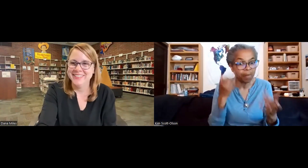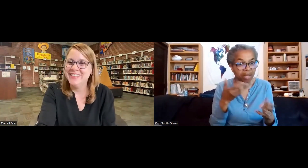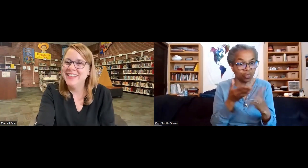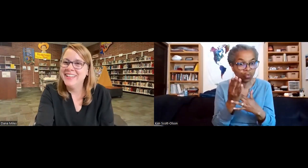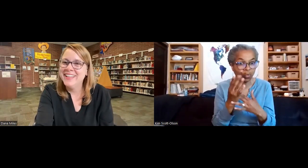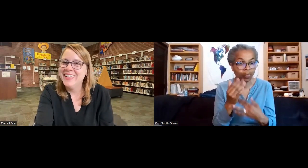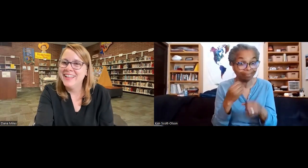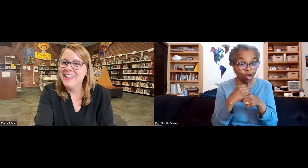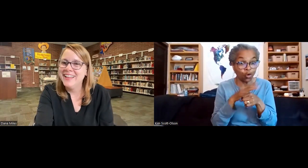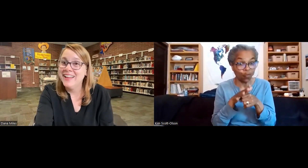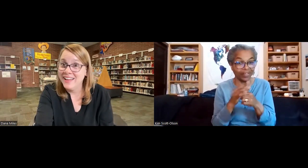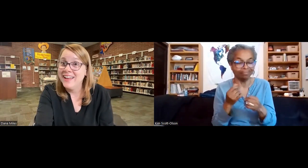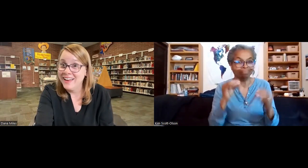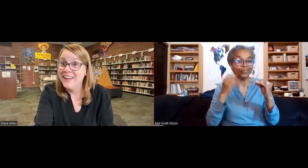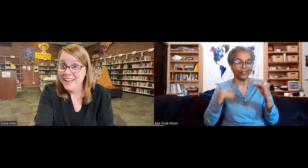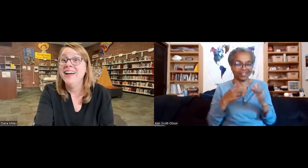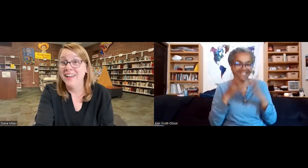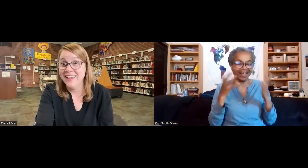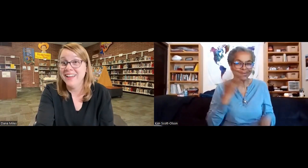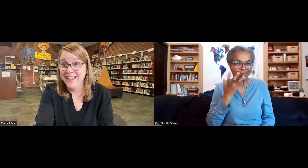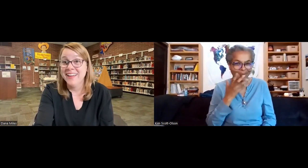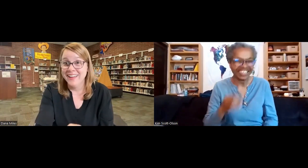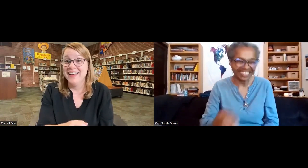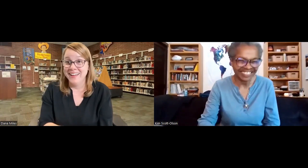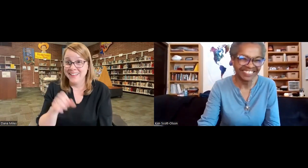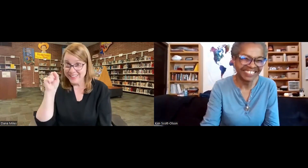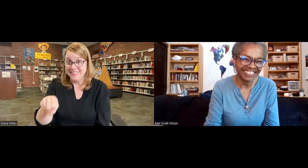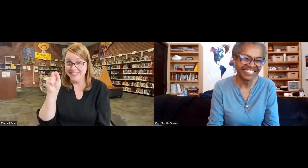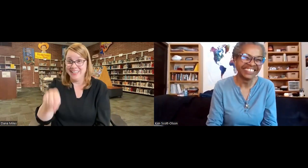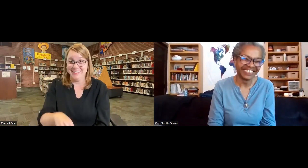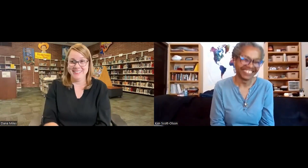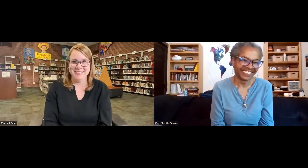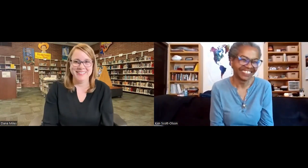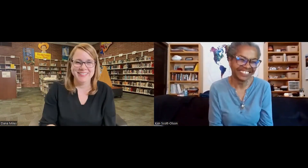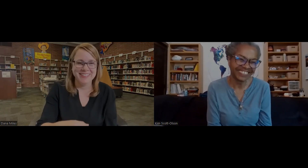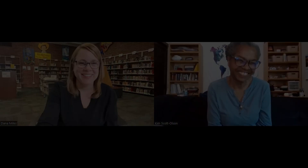I learned so much about this during COVID, it certainly taught me a lot! Oh yes!